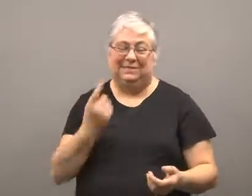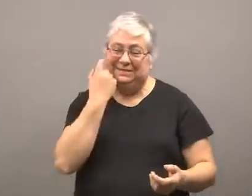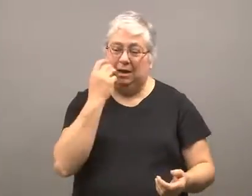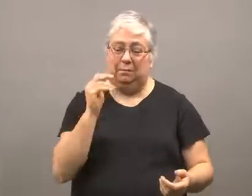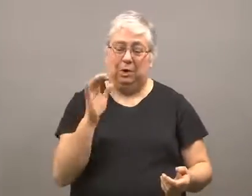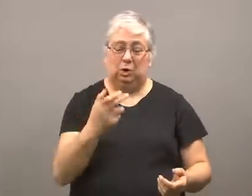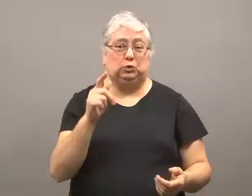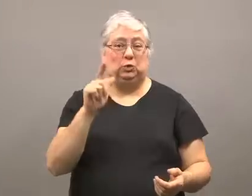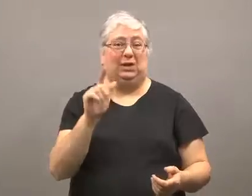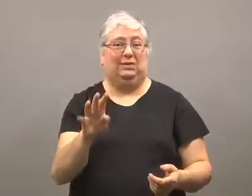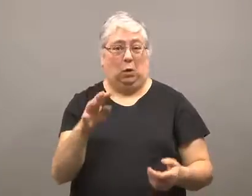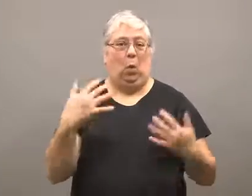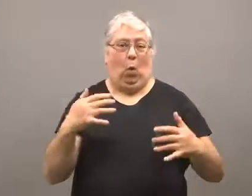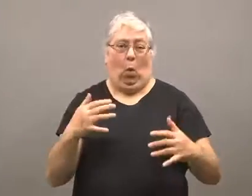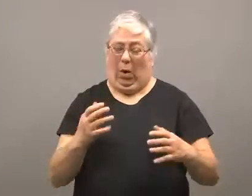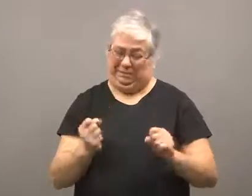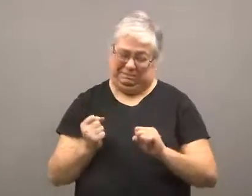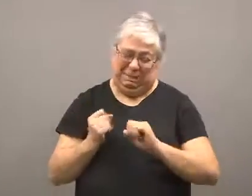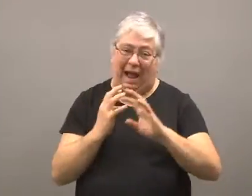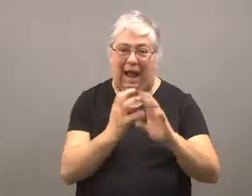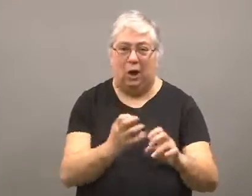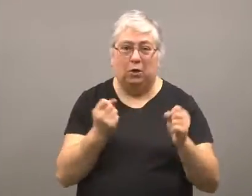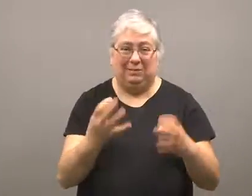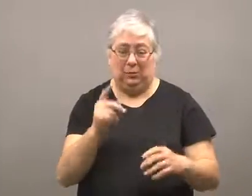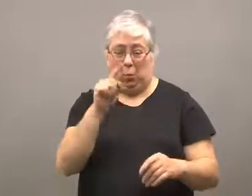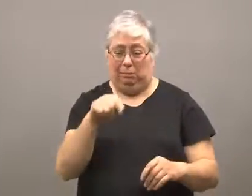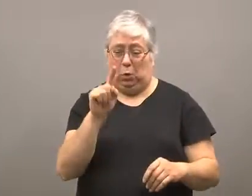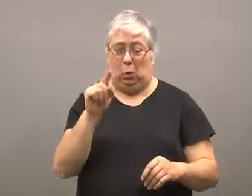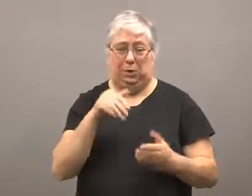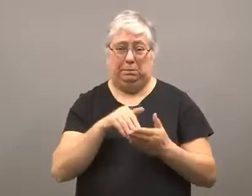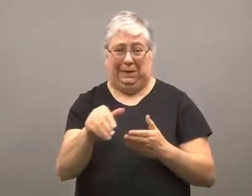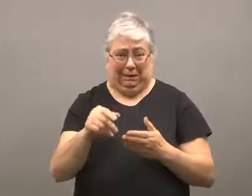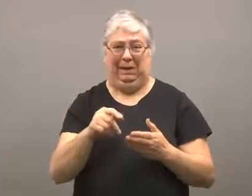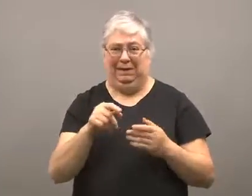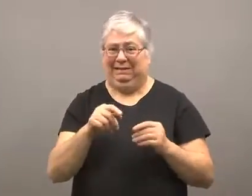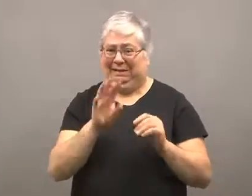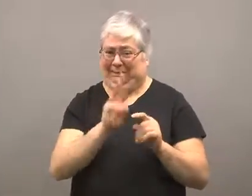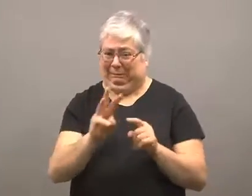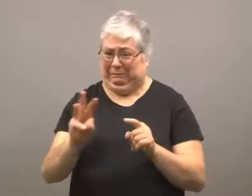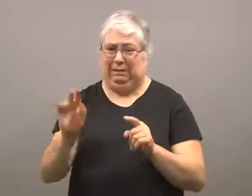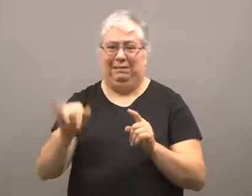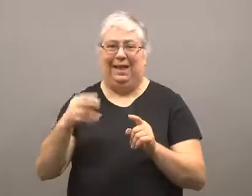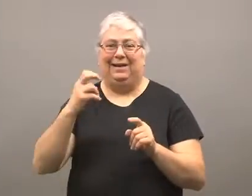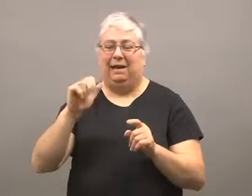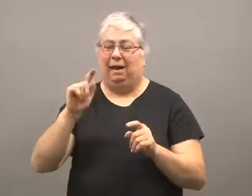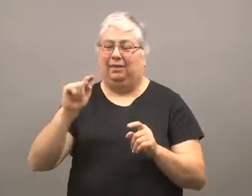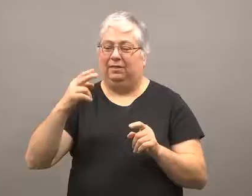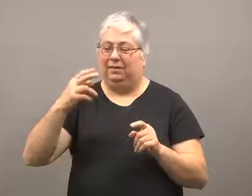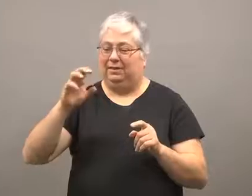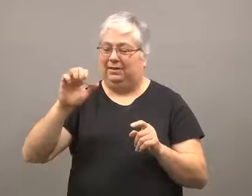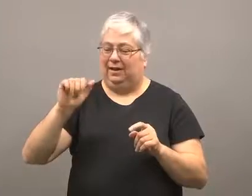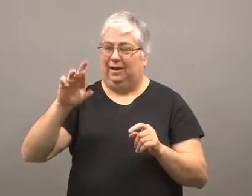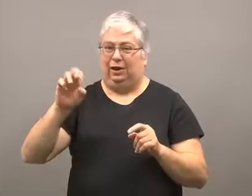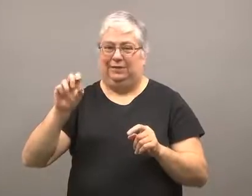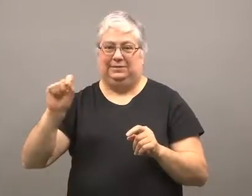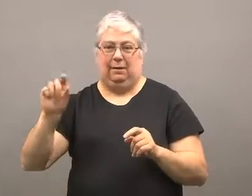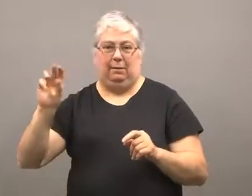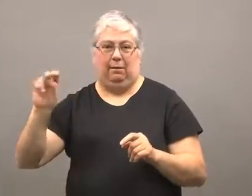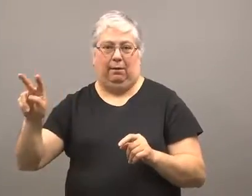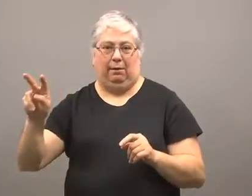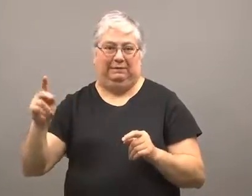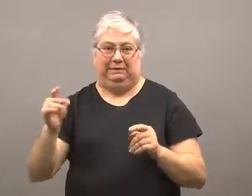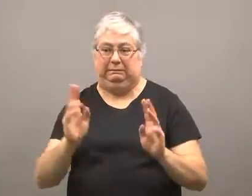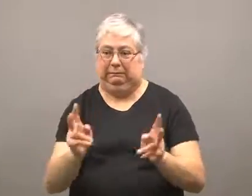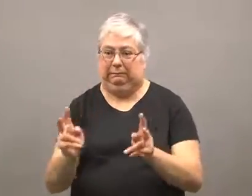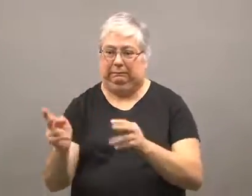There were 1.1 million visitors to www.healthcare.gov on March 24.